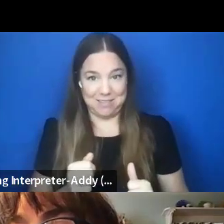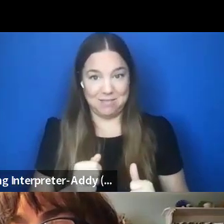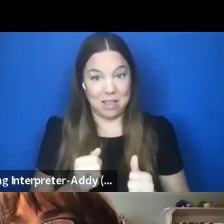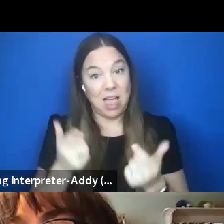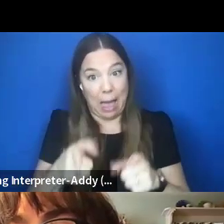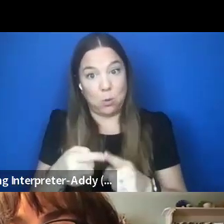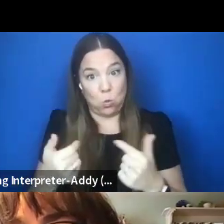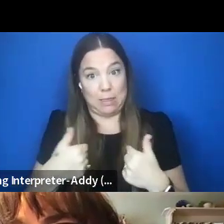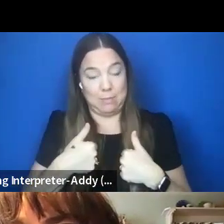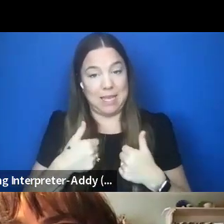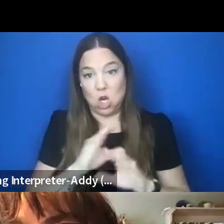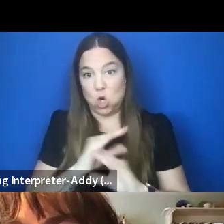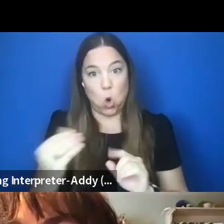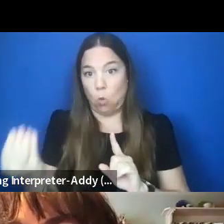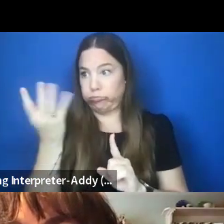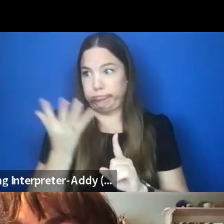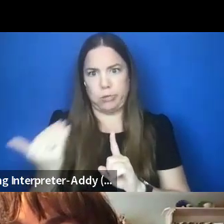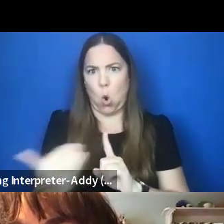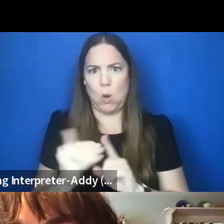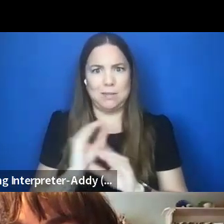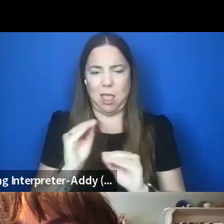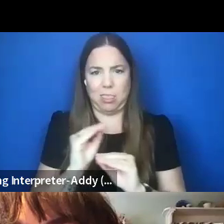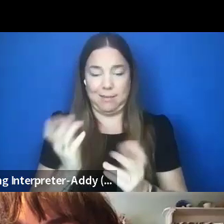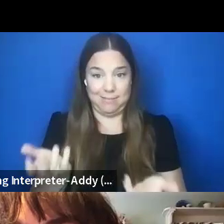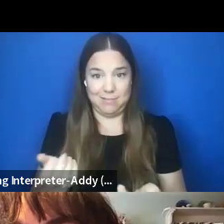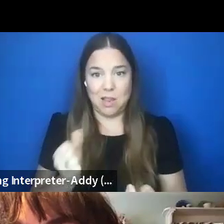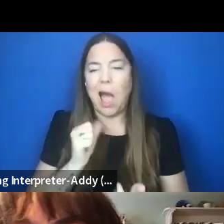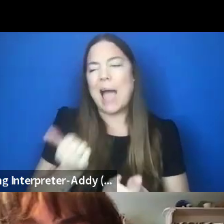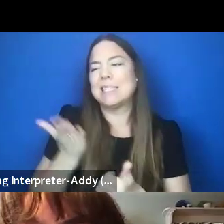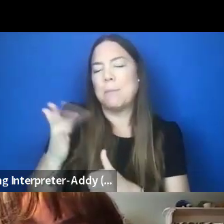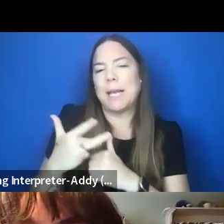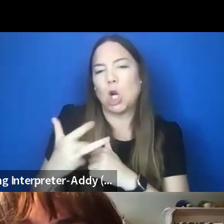Don Dew: Really. Oh, yeah. Cause I had. Brooke Wilson: Submitted it too early. That's what they that's what they say.